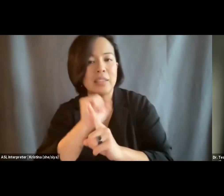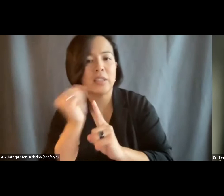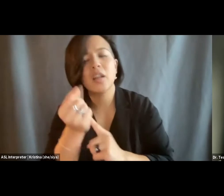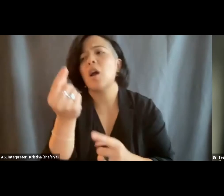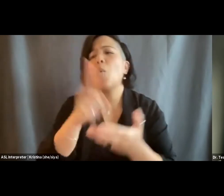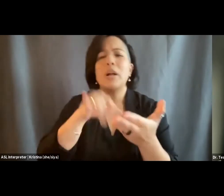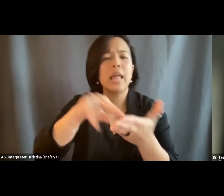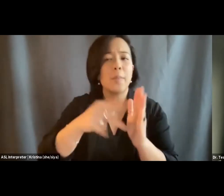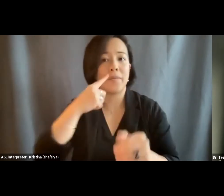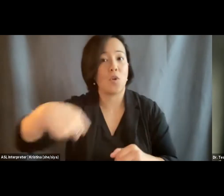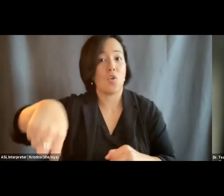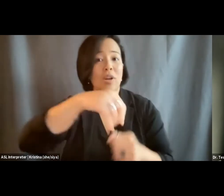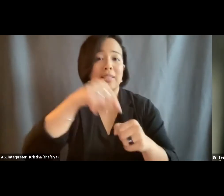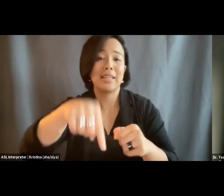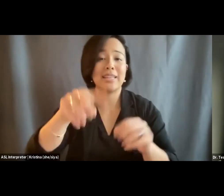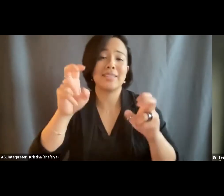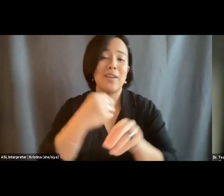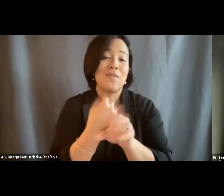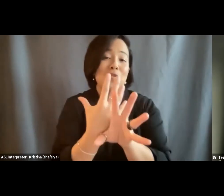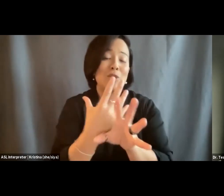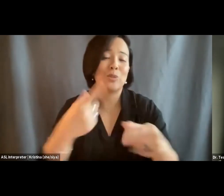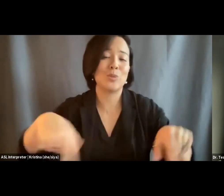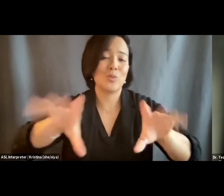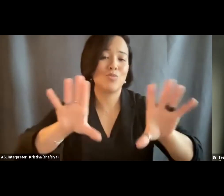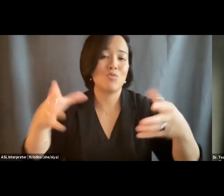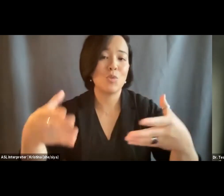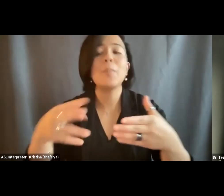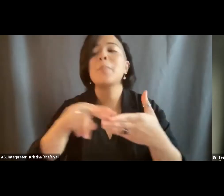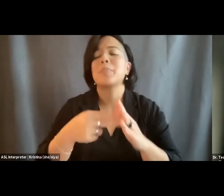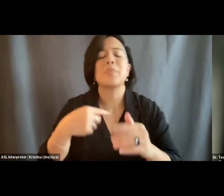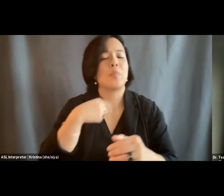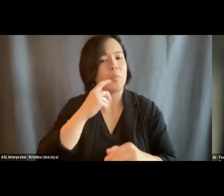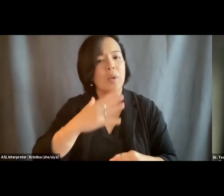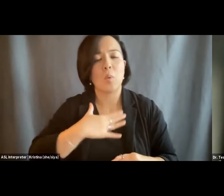in this virtual room? It means that we need to be able and willing to step back and redesign how we work in this space, in this area to create that space that opportunity for these local voices to not